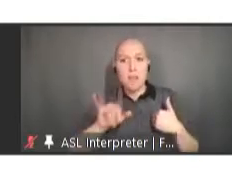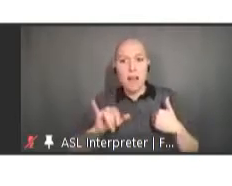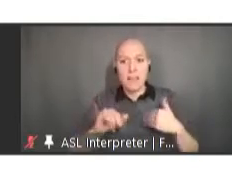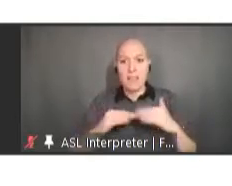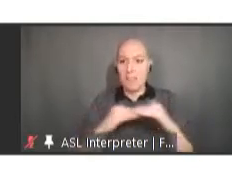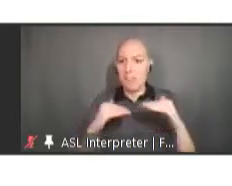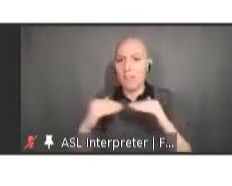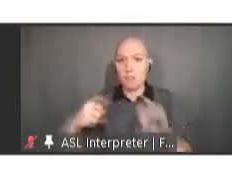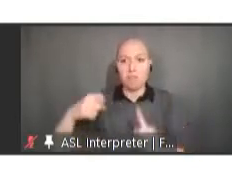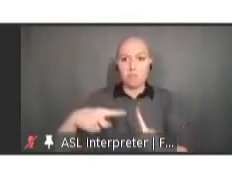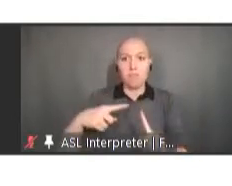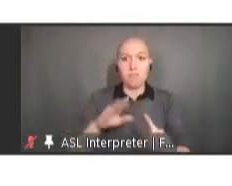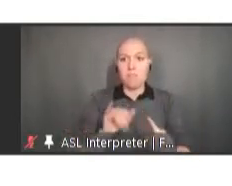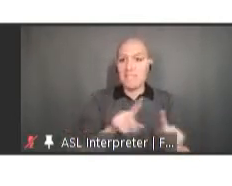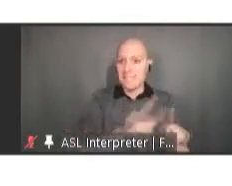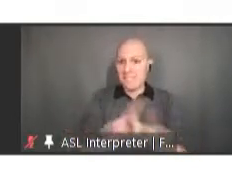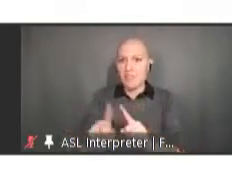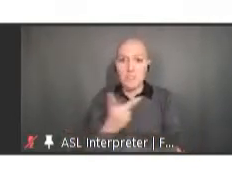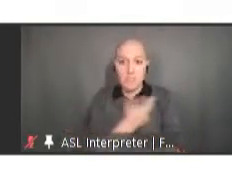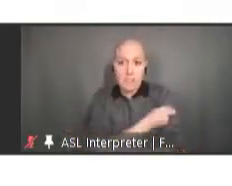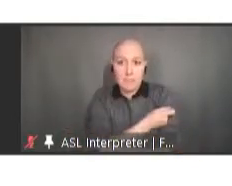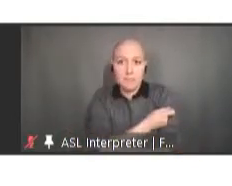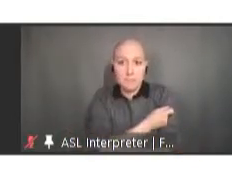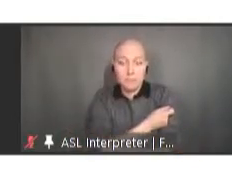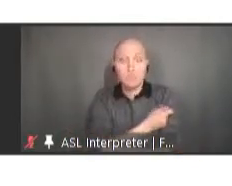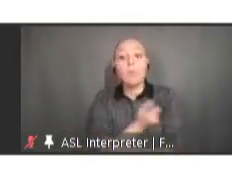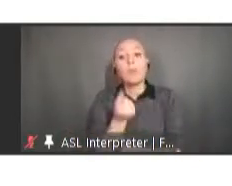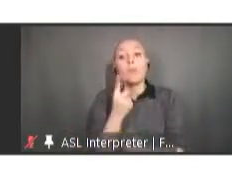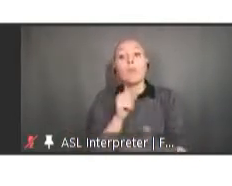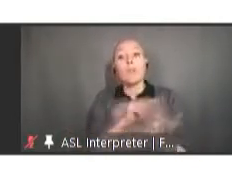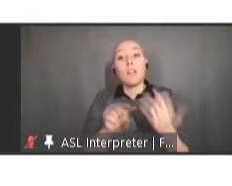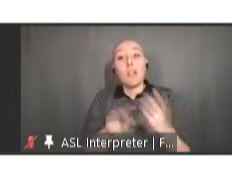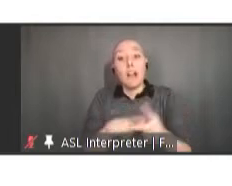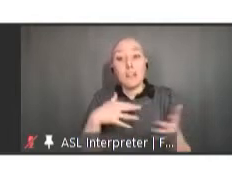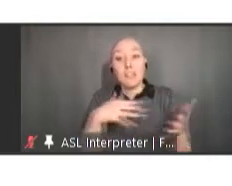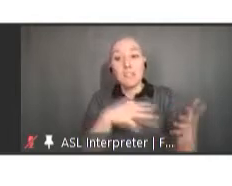Now studies such as these are showing a correlation between antibody binding and